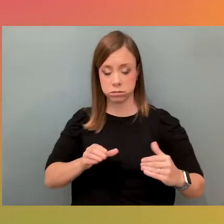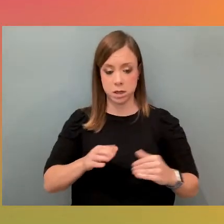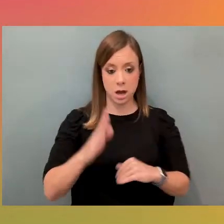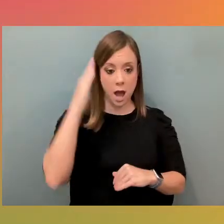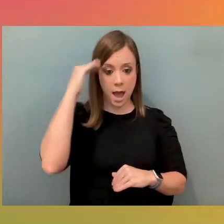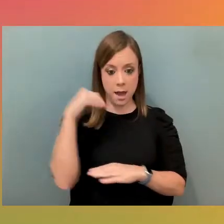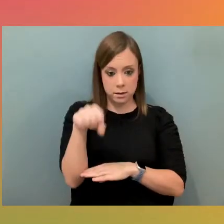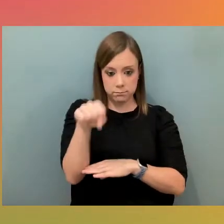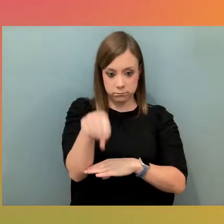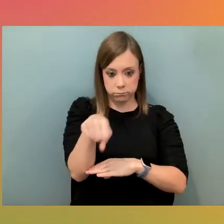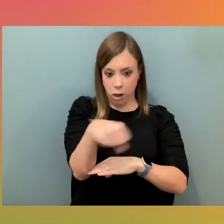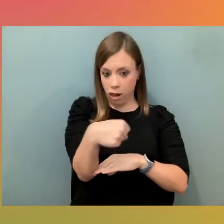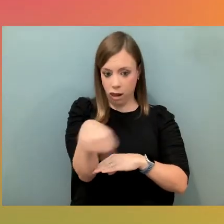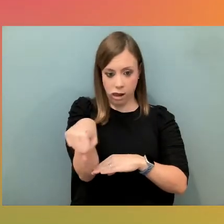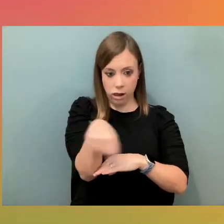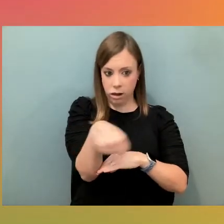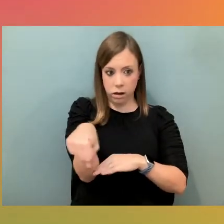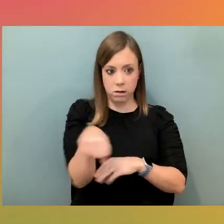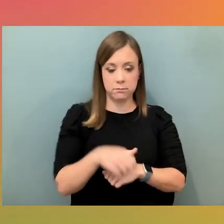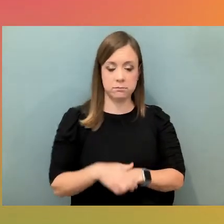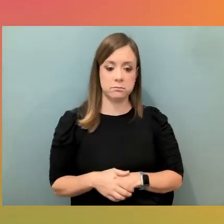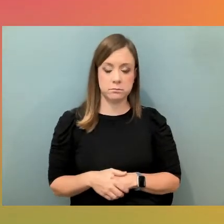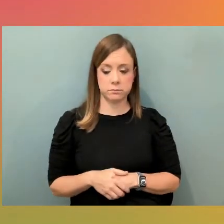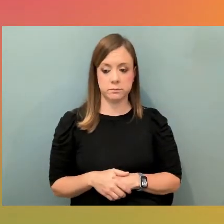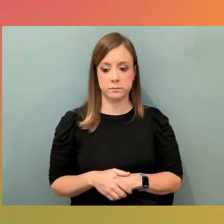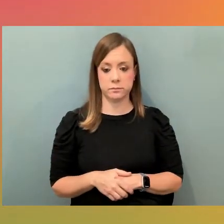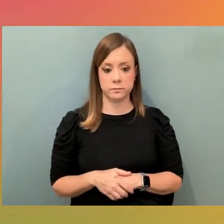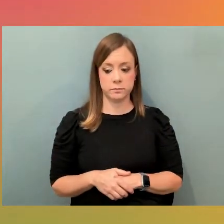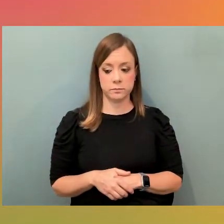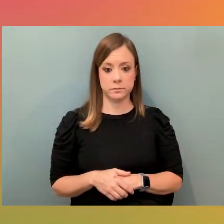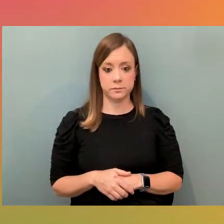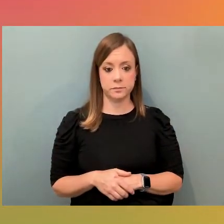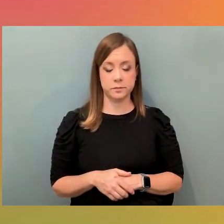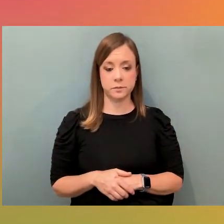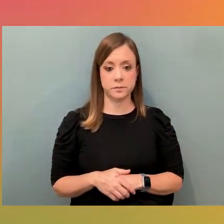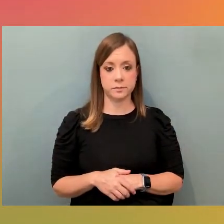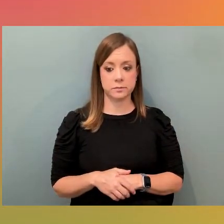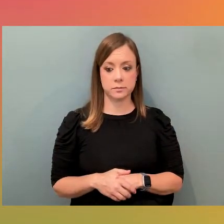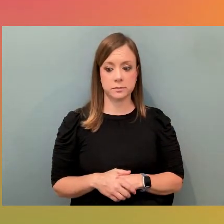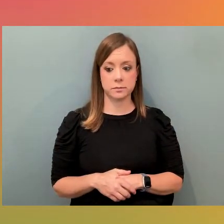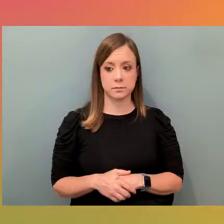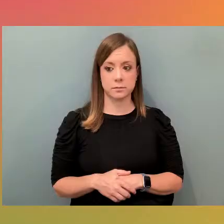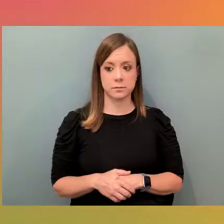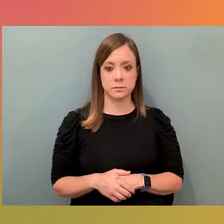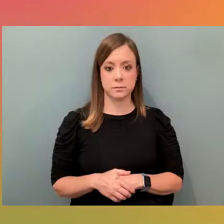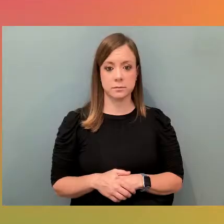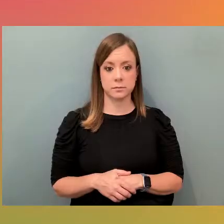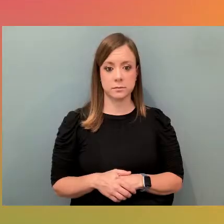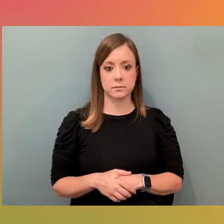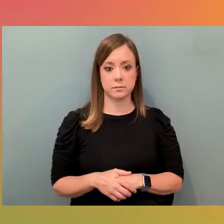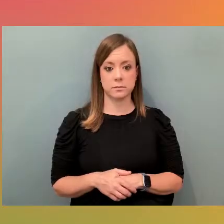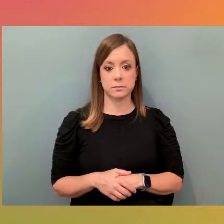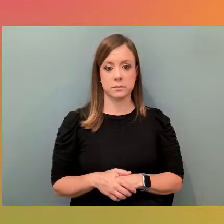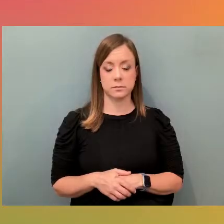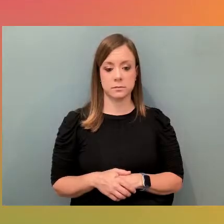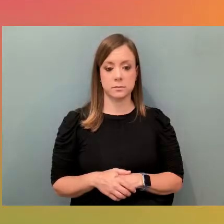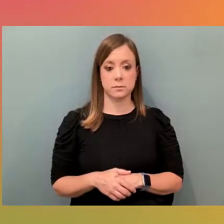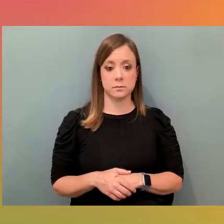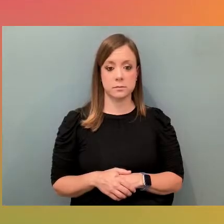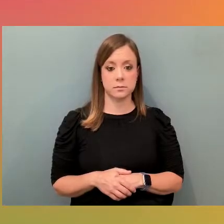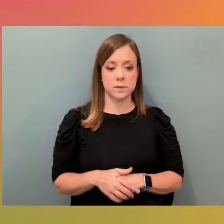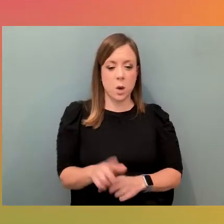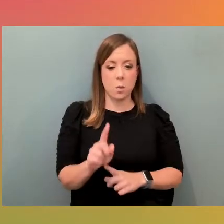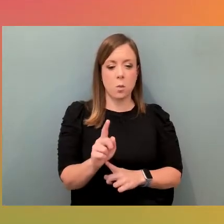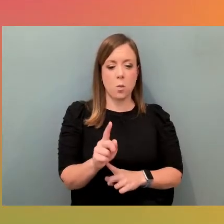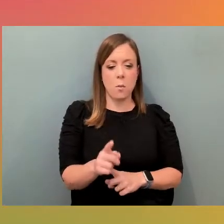LITTLE FROM SIDE TO SIDE.